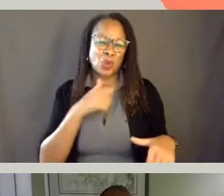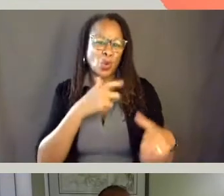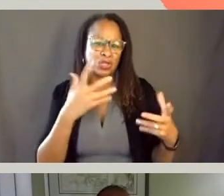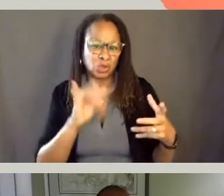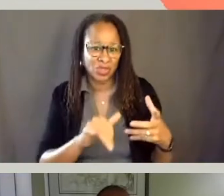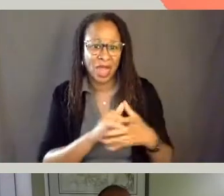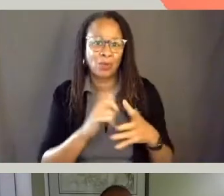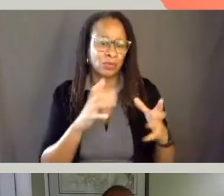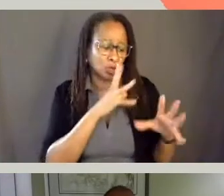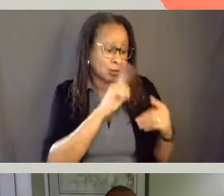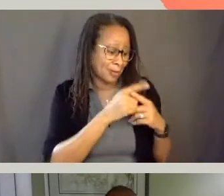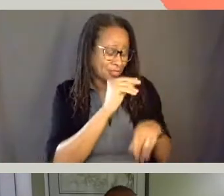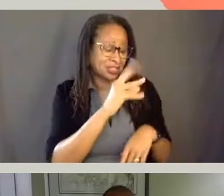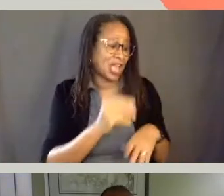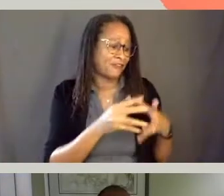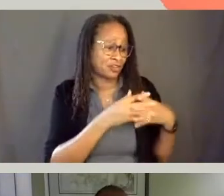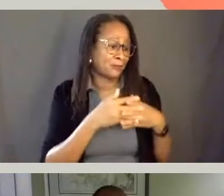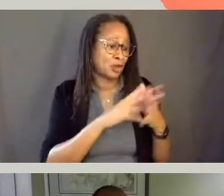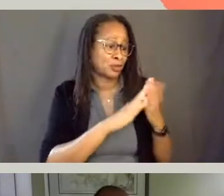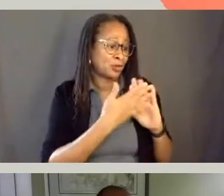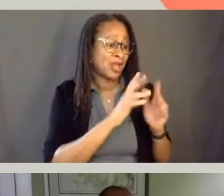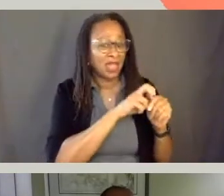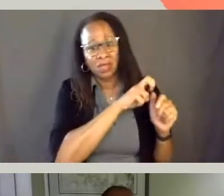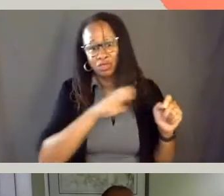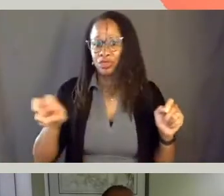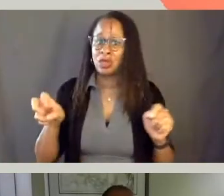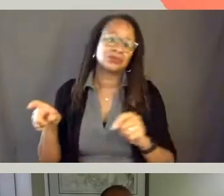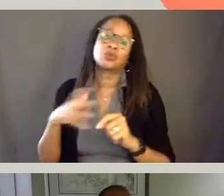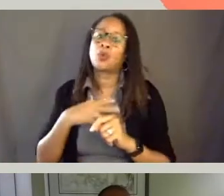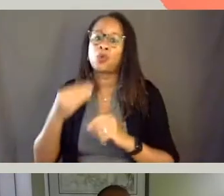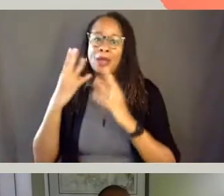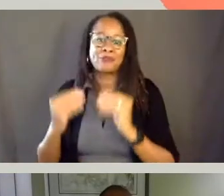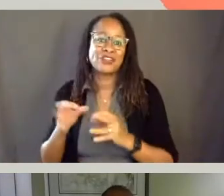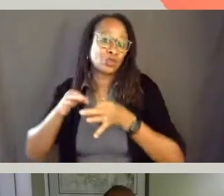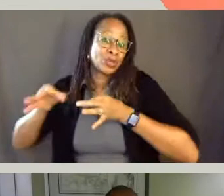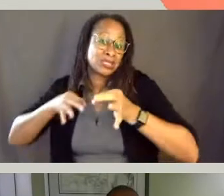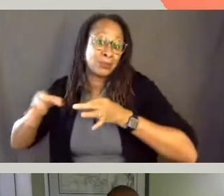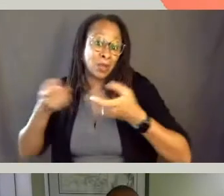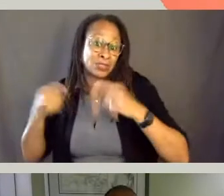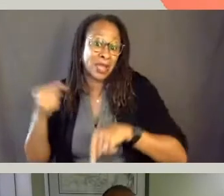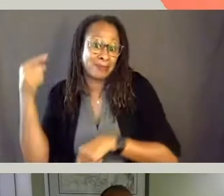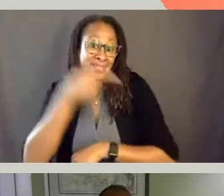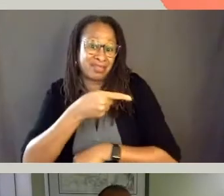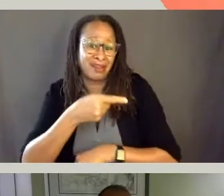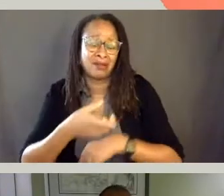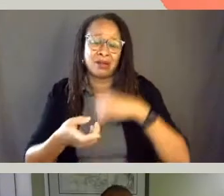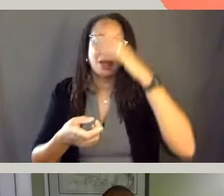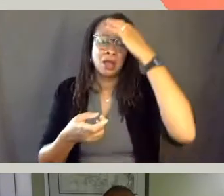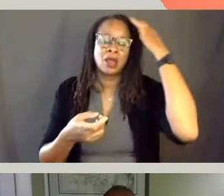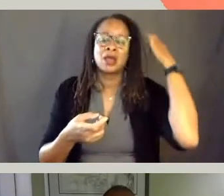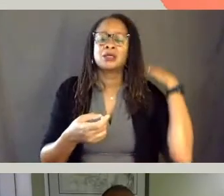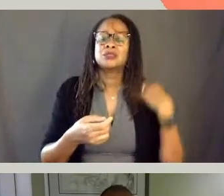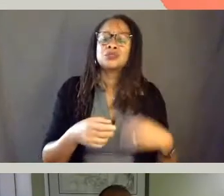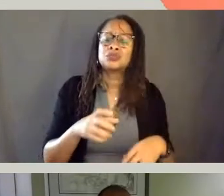So what did that look like in terms of practicality? How did we come up with a kind of a process